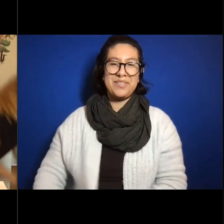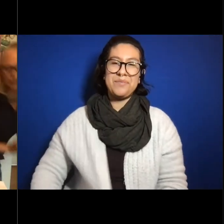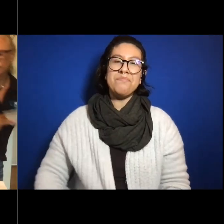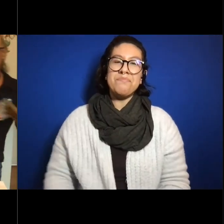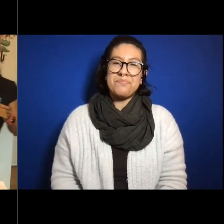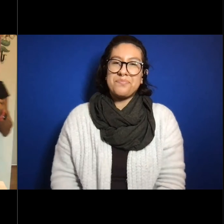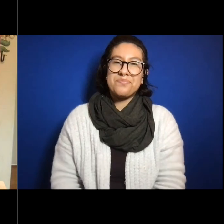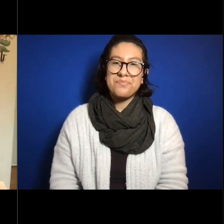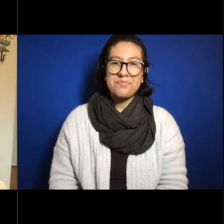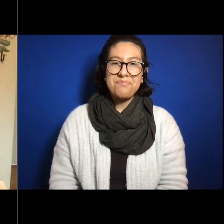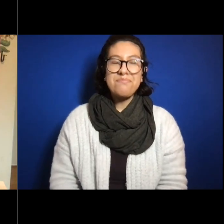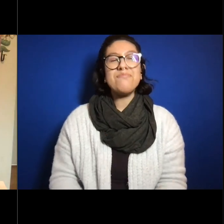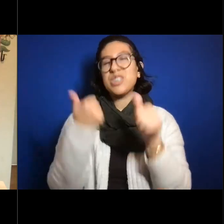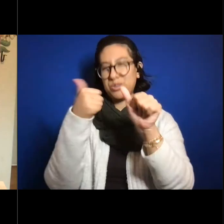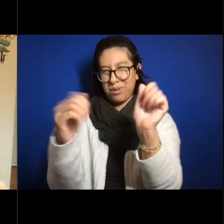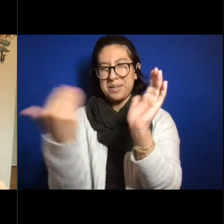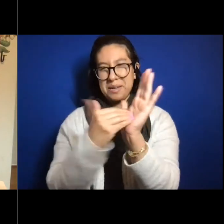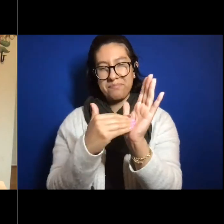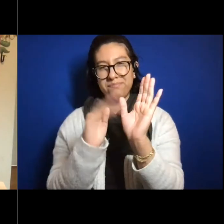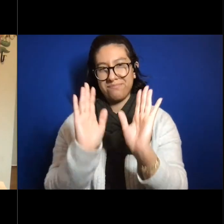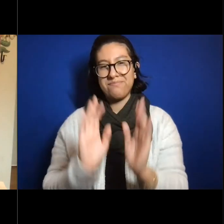Let's try it again, just 'cause I was, that was kind of fun.